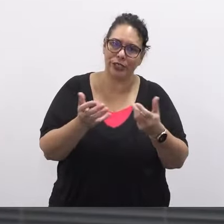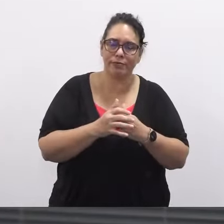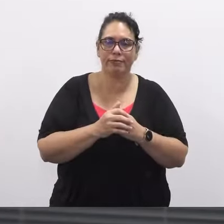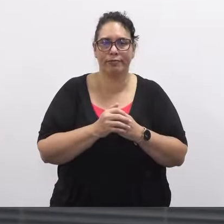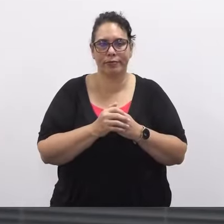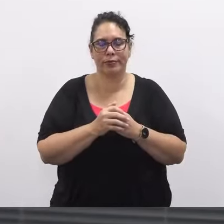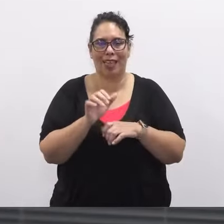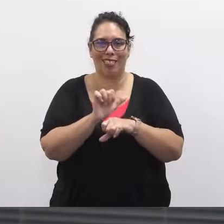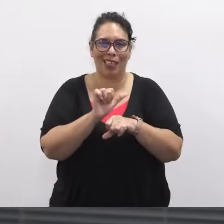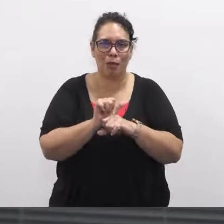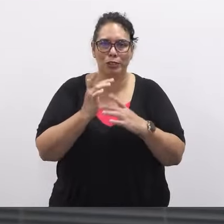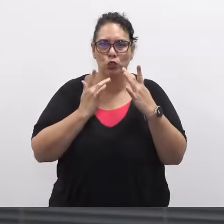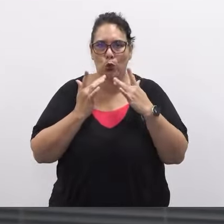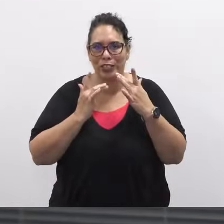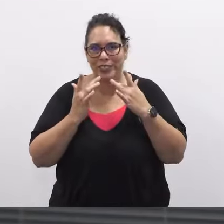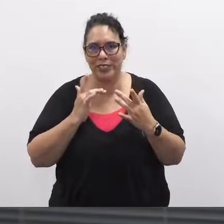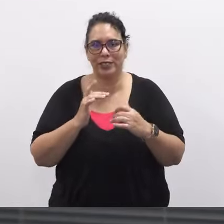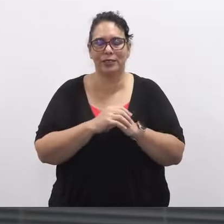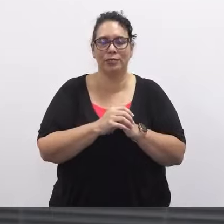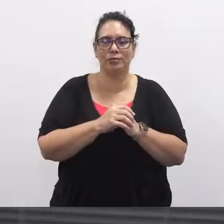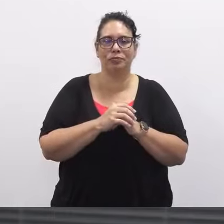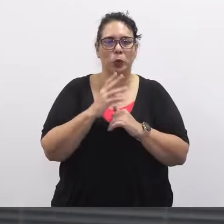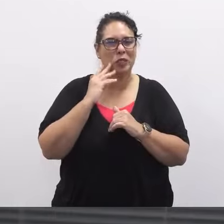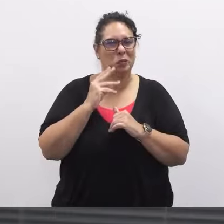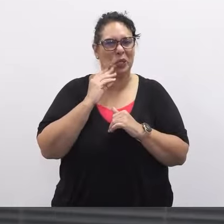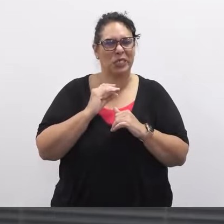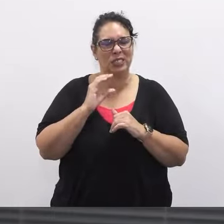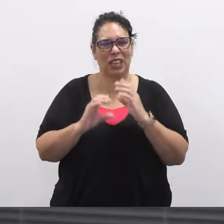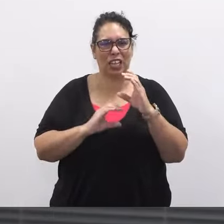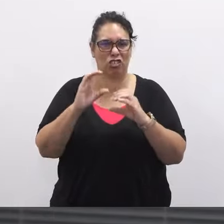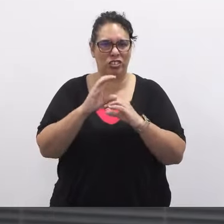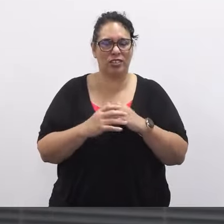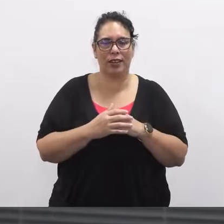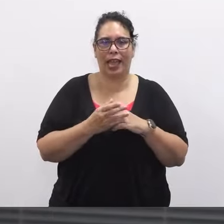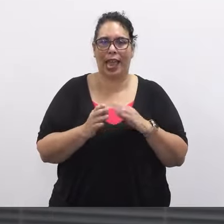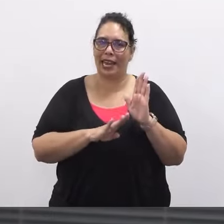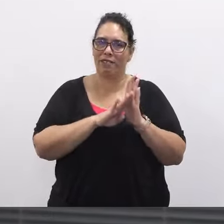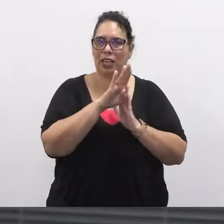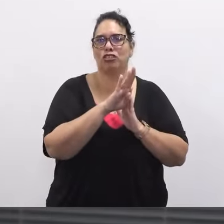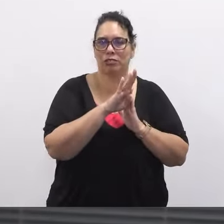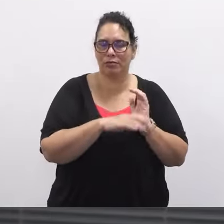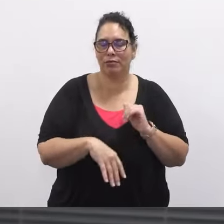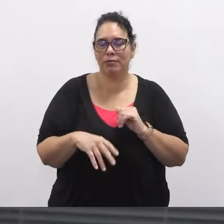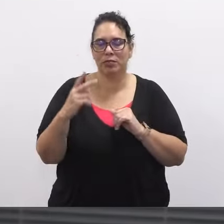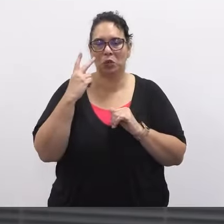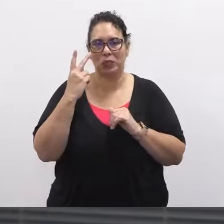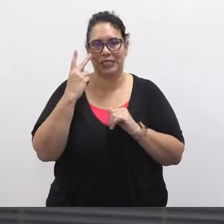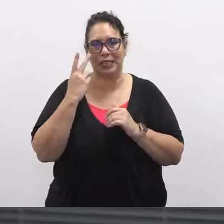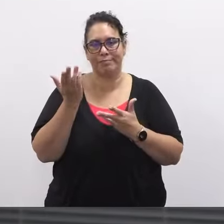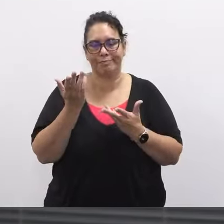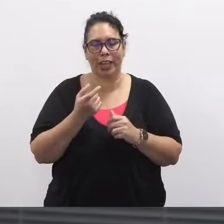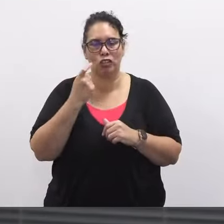labor shortages we're experiencing in the construction field and of course, inflation as well. And we're starting to see that on some of our recent bids.